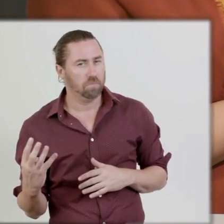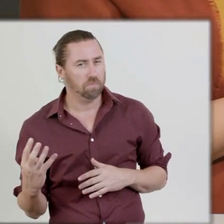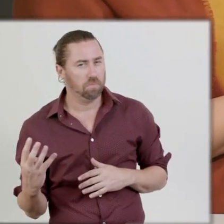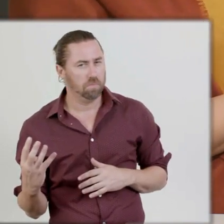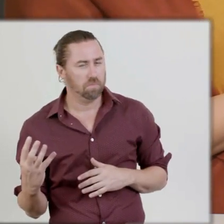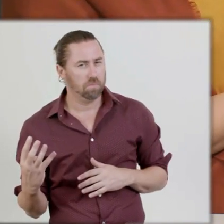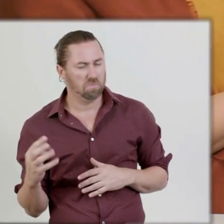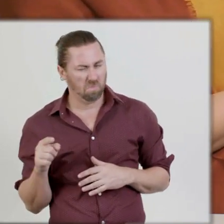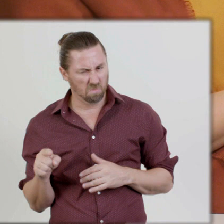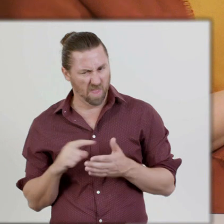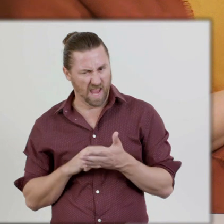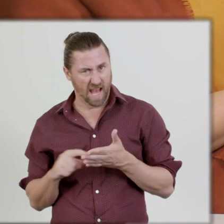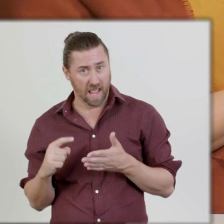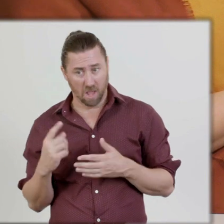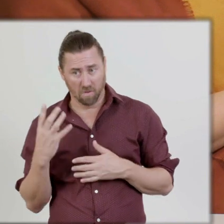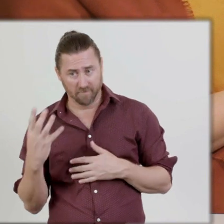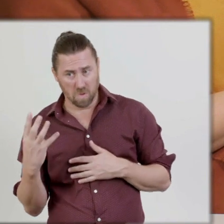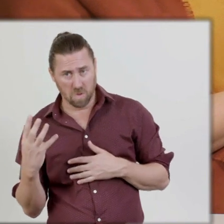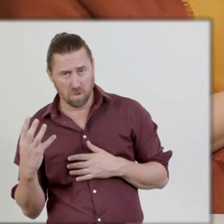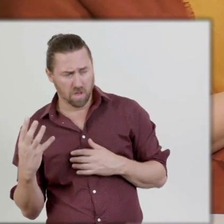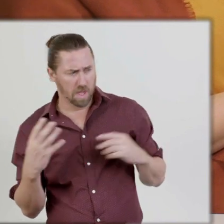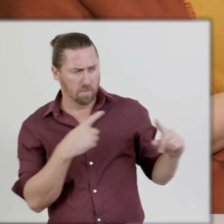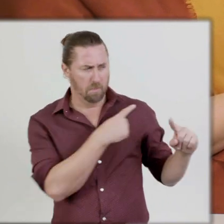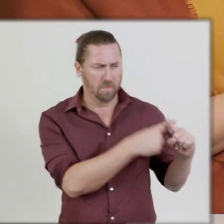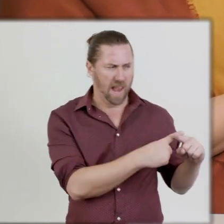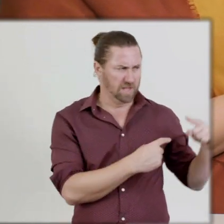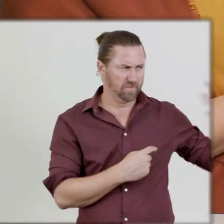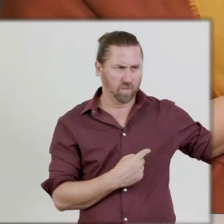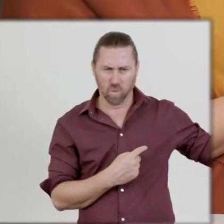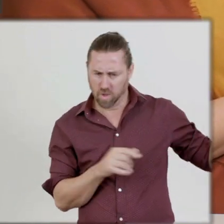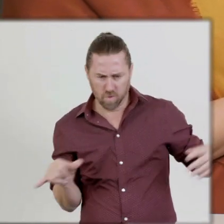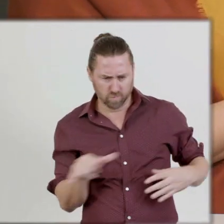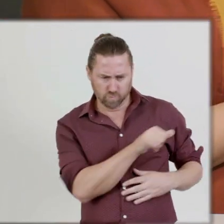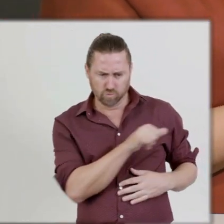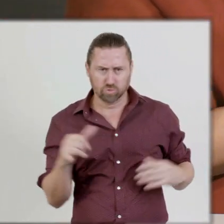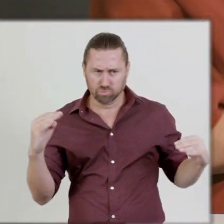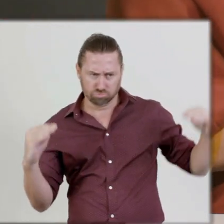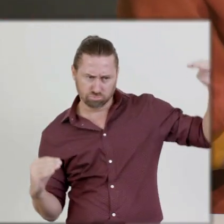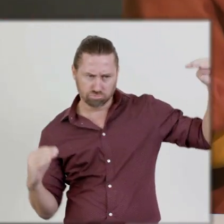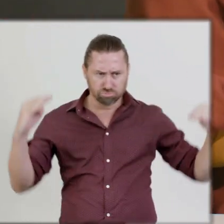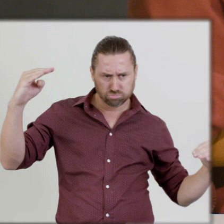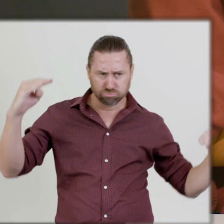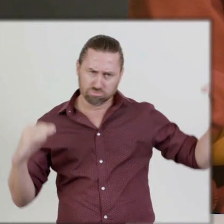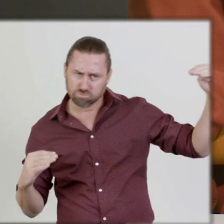Is this number greater than or less than positive 4?